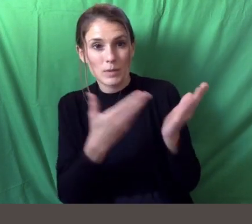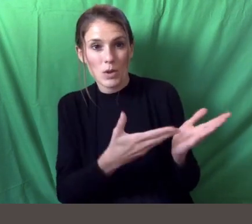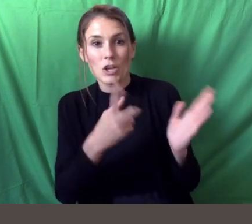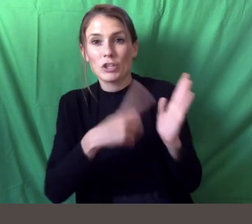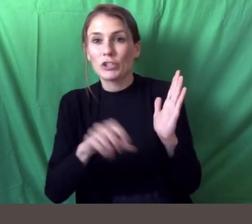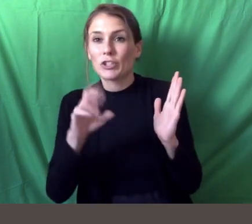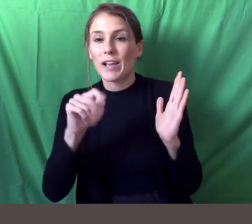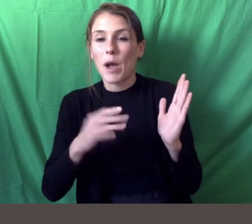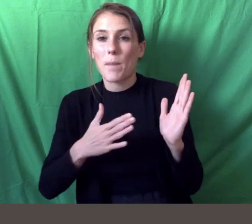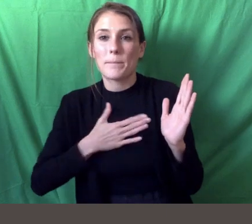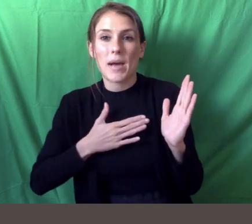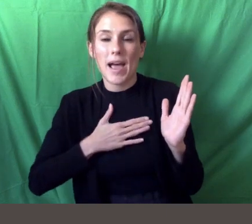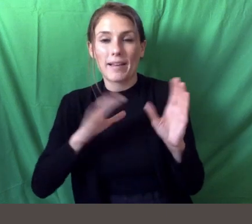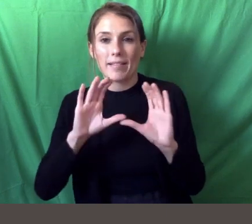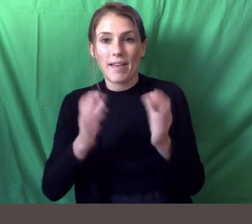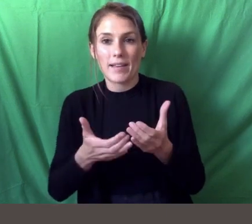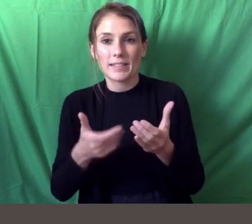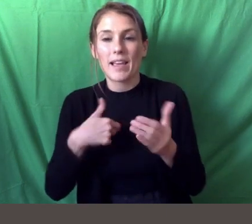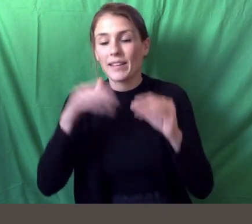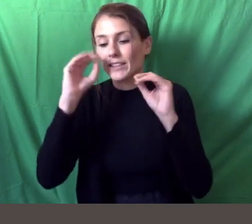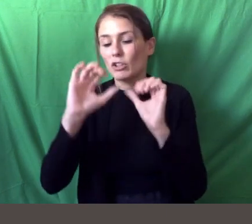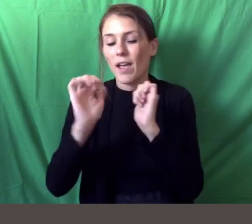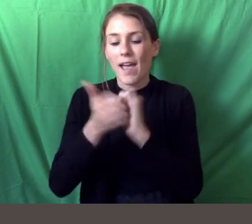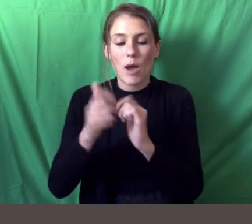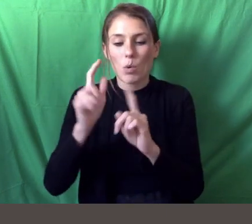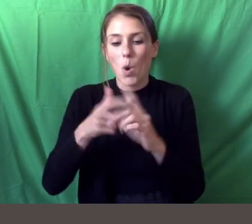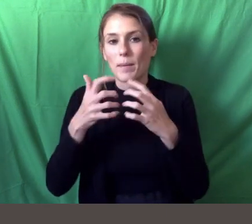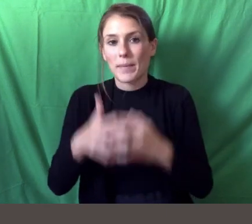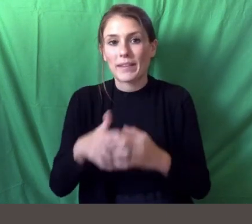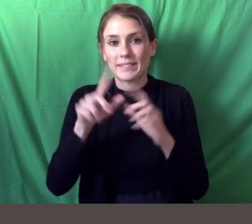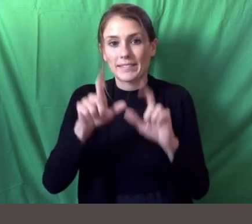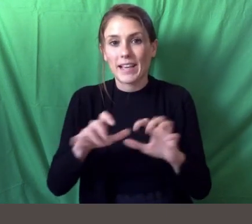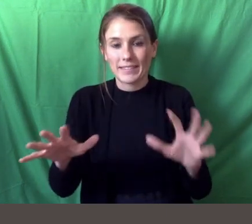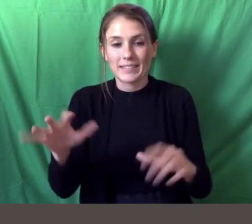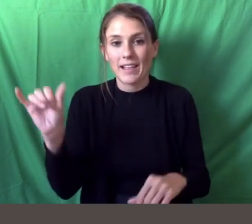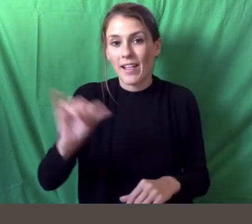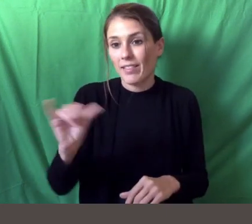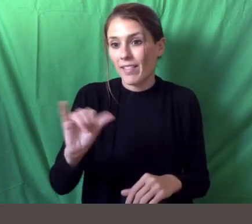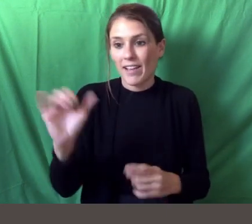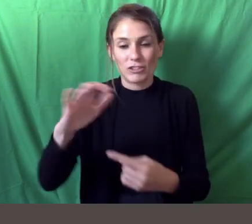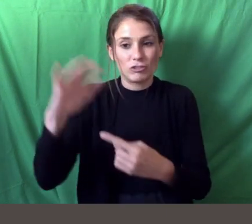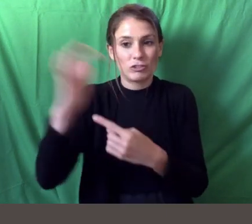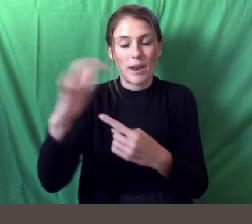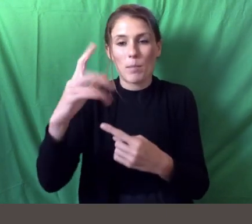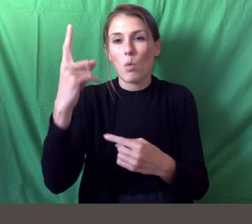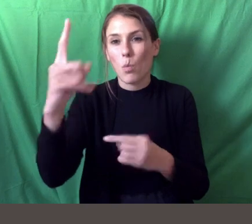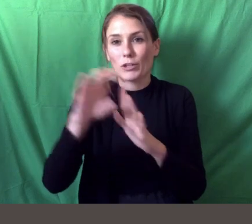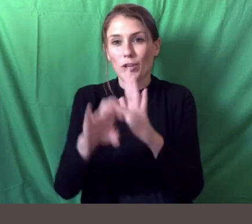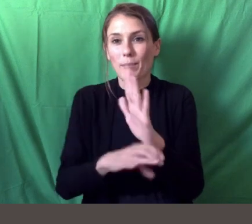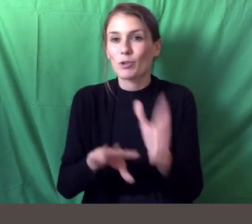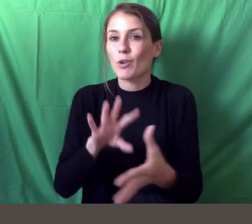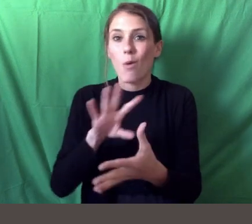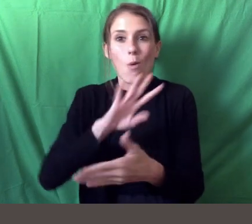In that course, I teach how to automate tests like a champion, and one of the chapters is all about PlayWright.